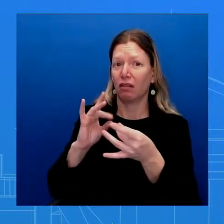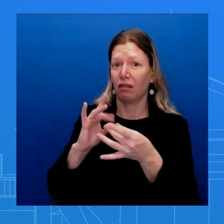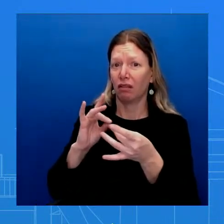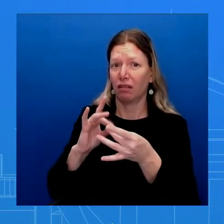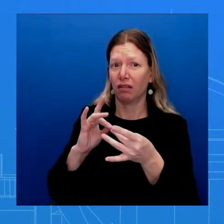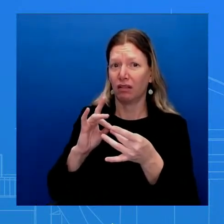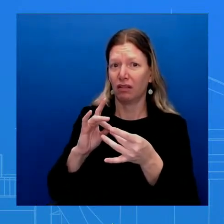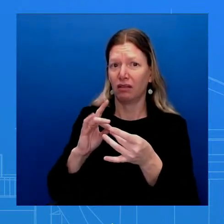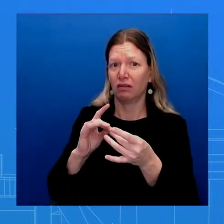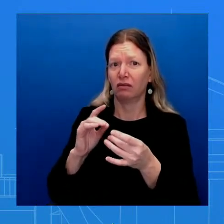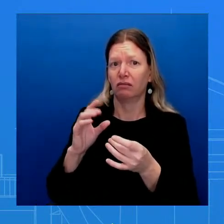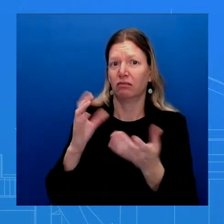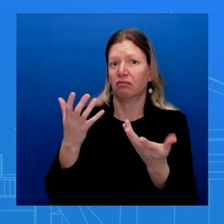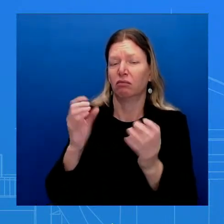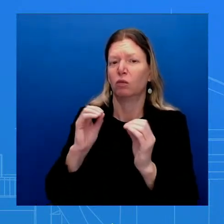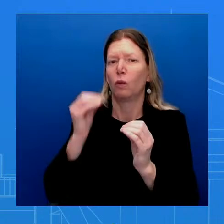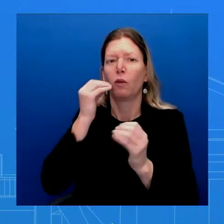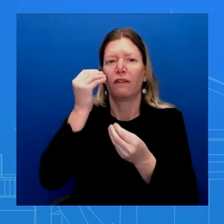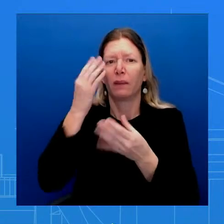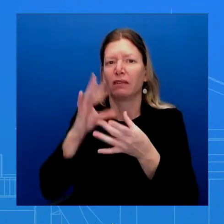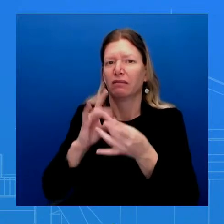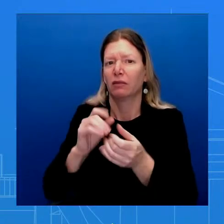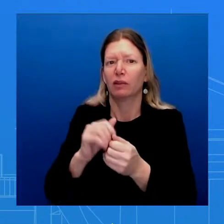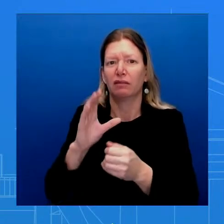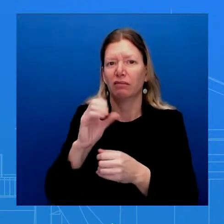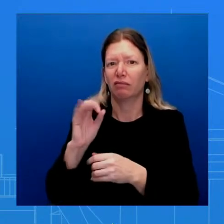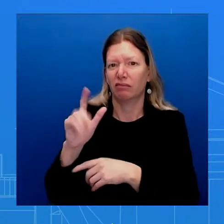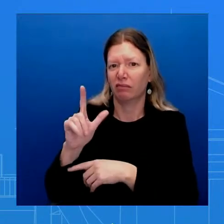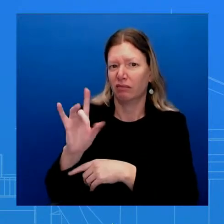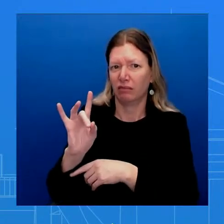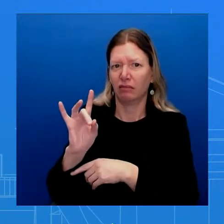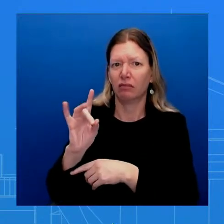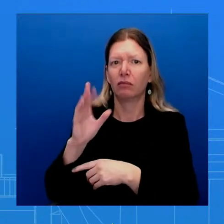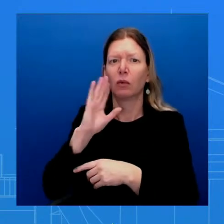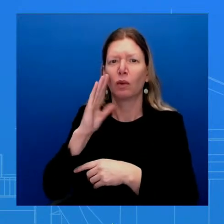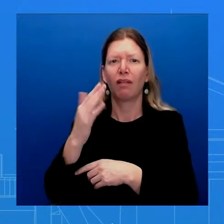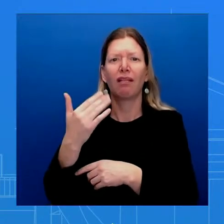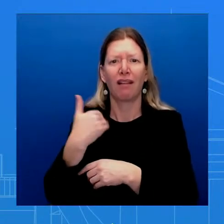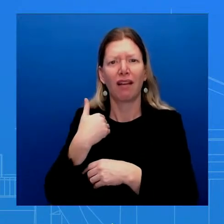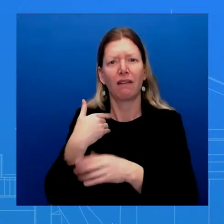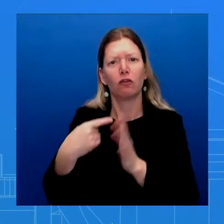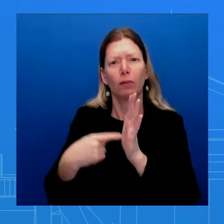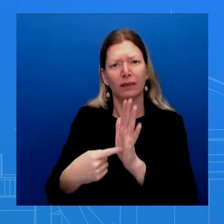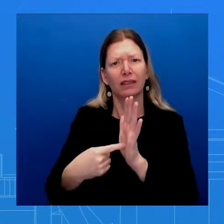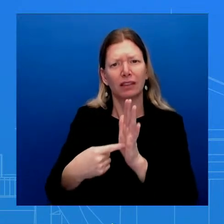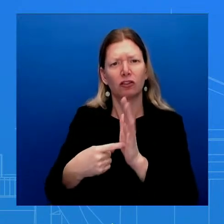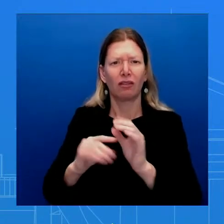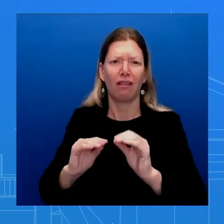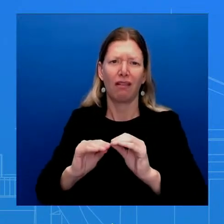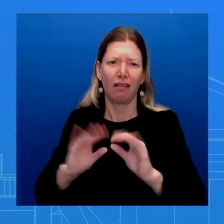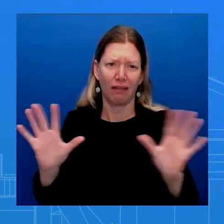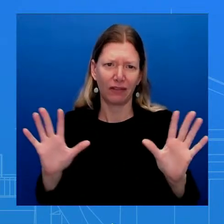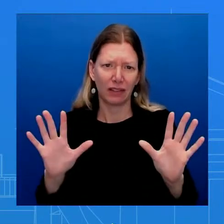a robust representation, obviously, and we expect to have a productive -- it'll be productive.